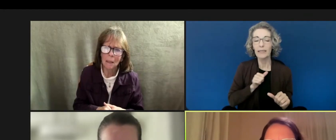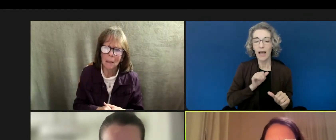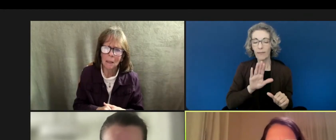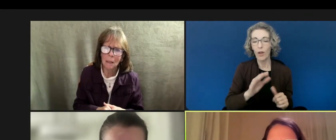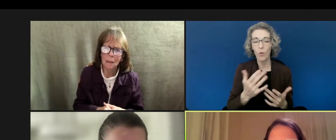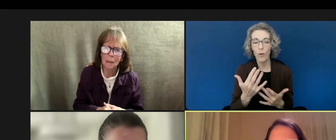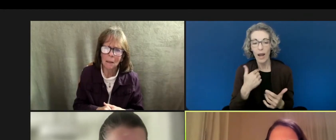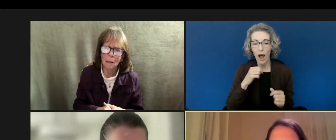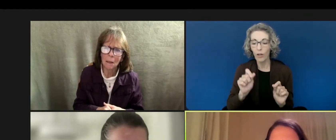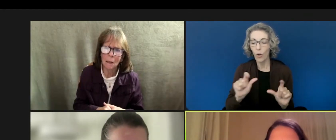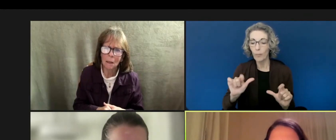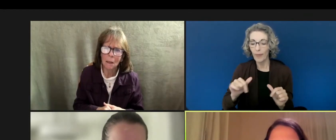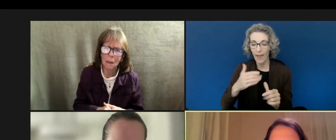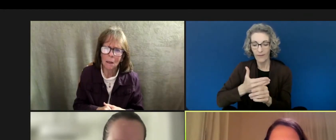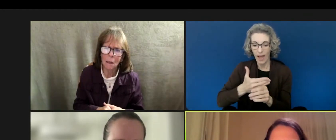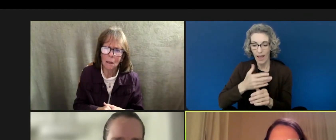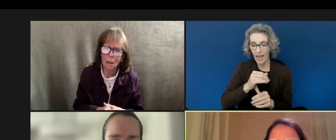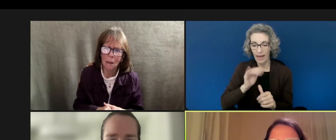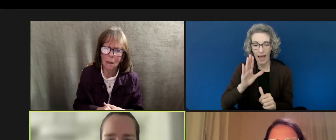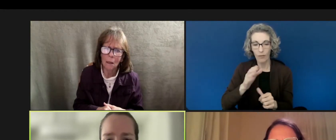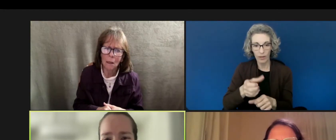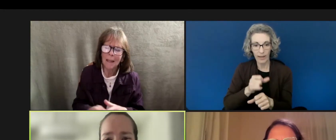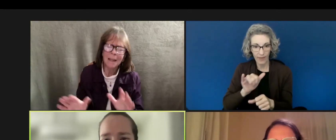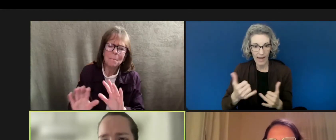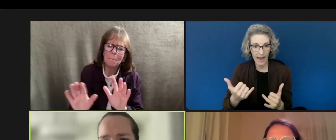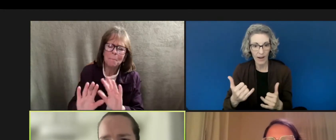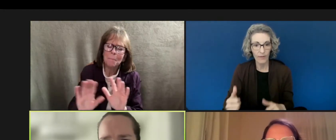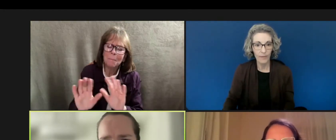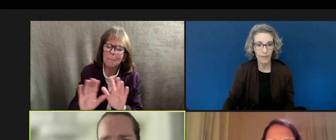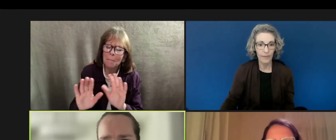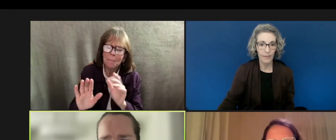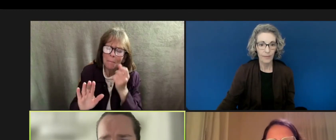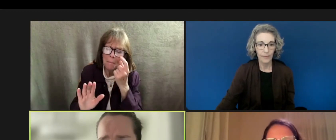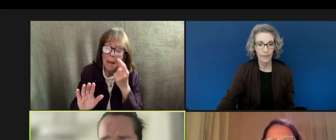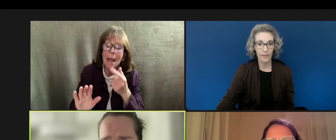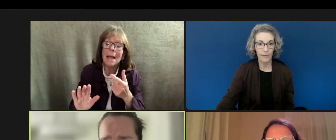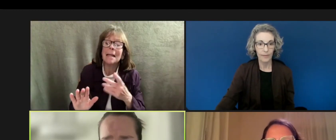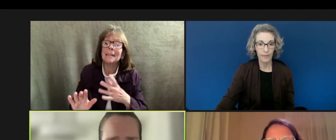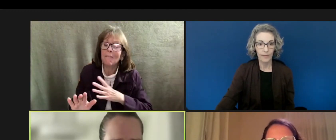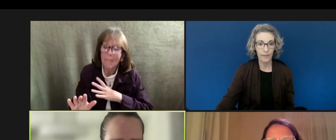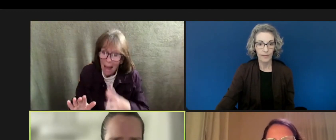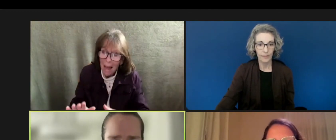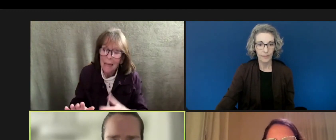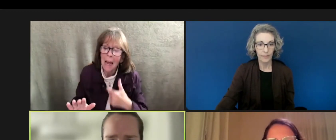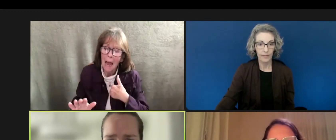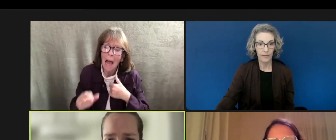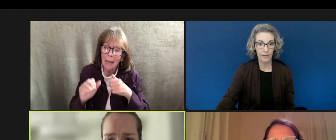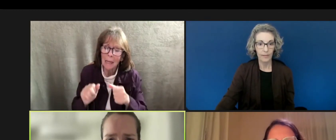Wait, I'll open the file and I'll get it done, okay? No, it's fine. I really can manage with the zoom function.